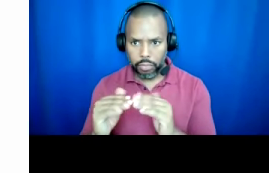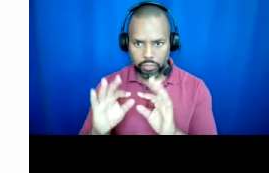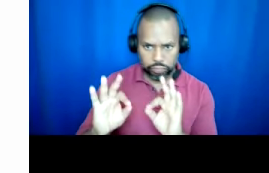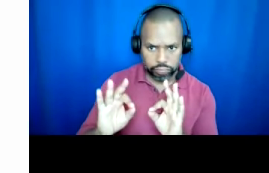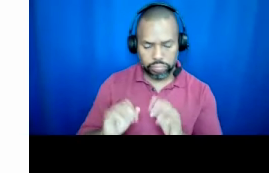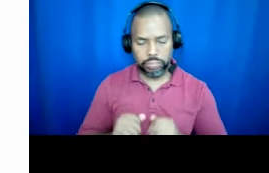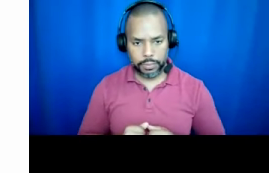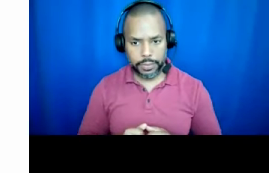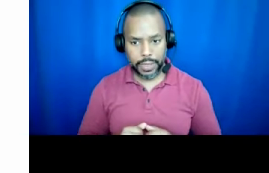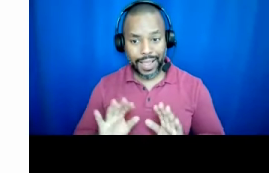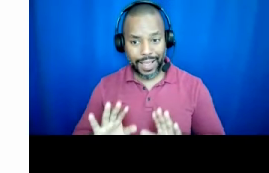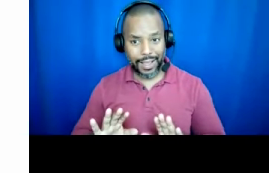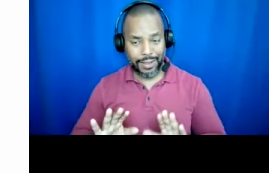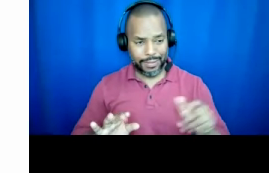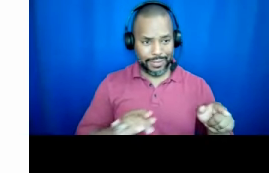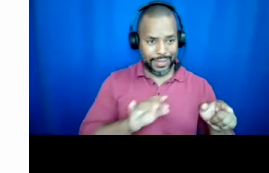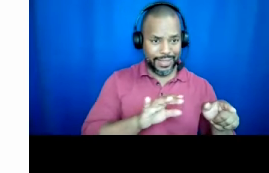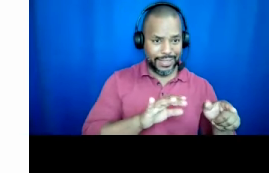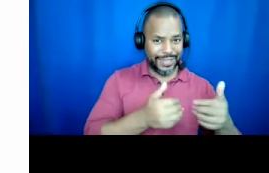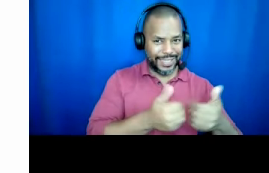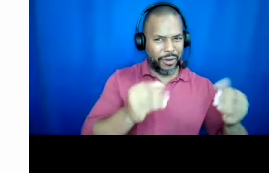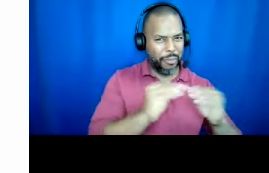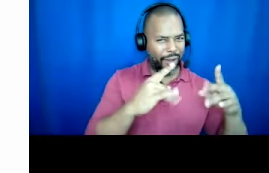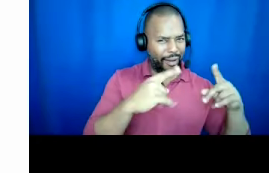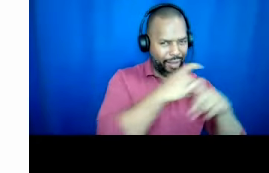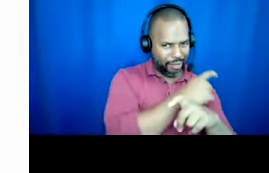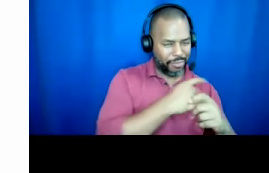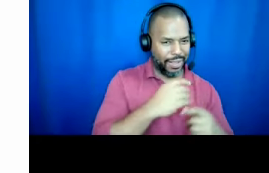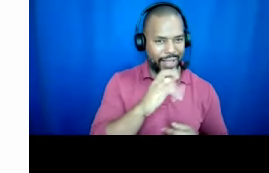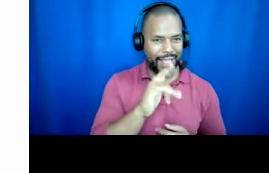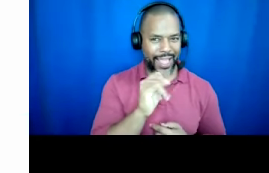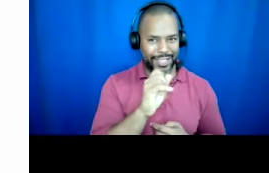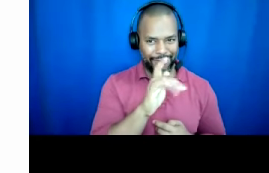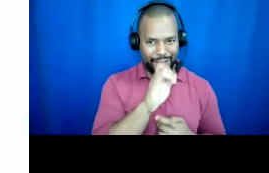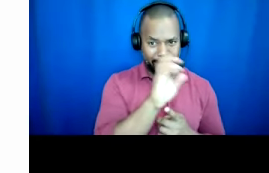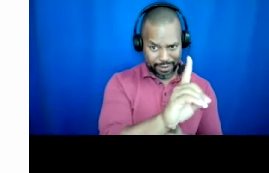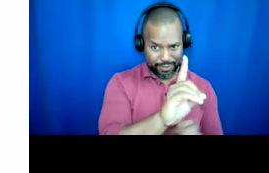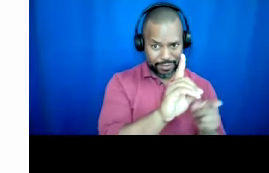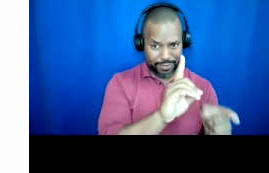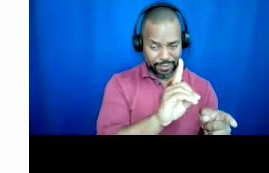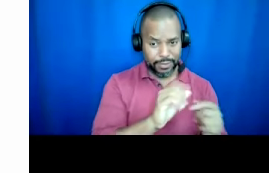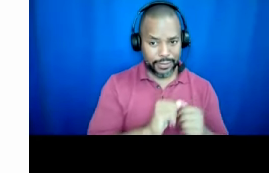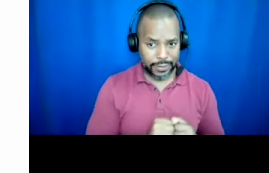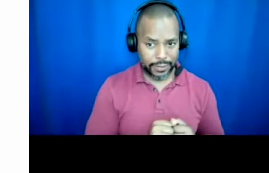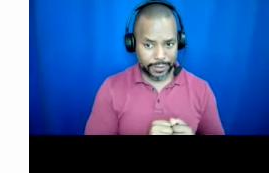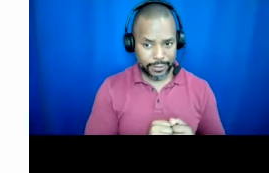But classified is a little bit more complex, because you're going to get these classified requests that are in the area of instruction,